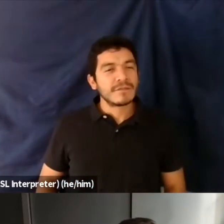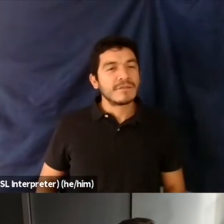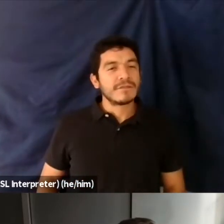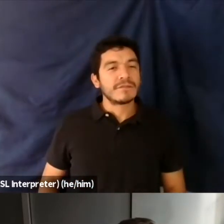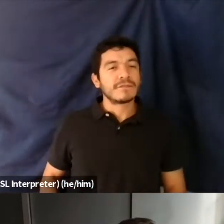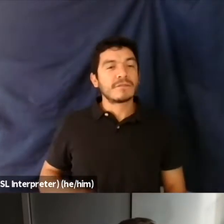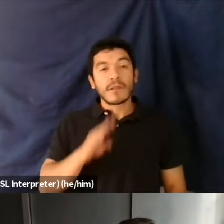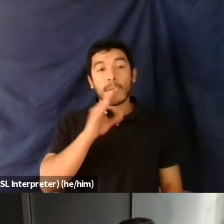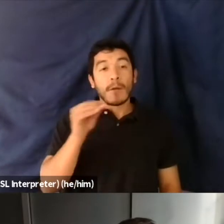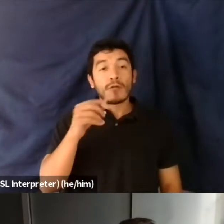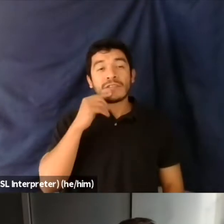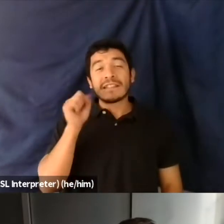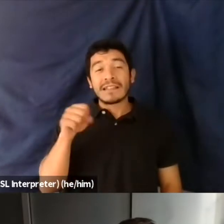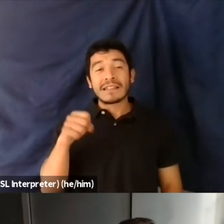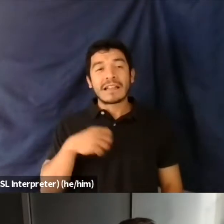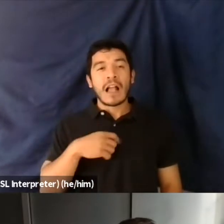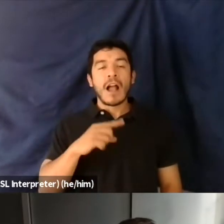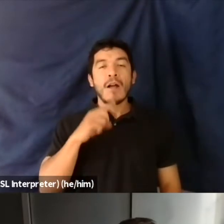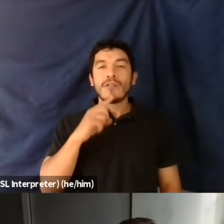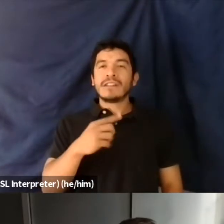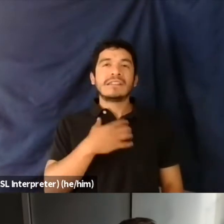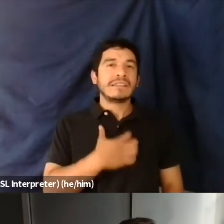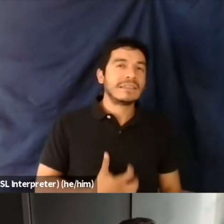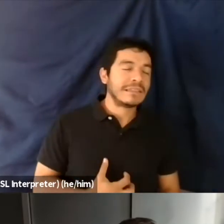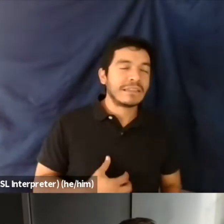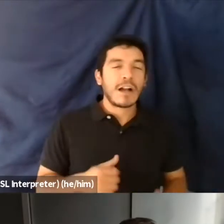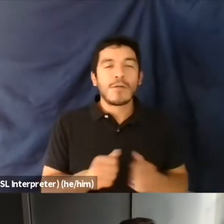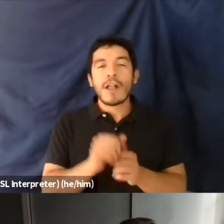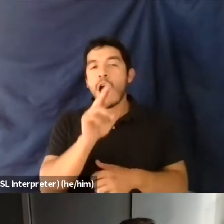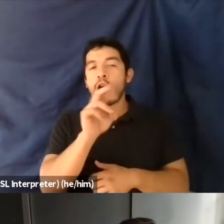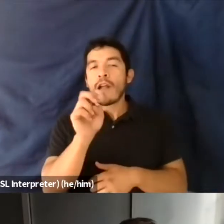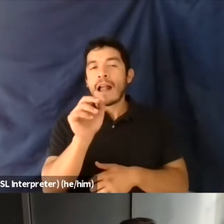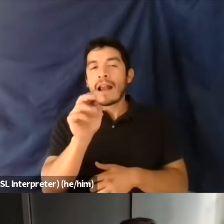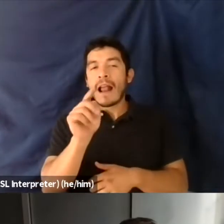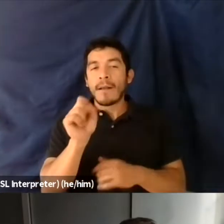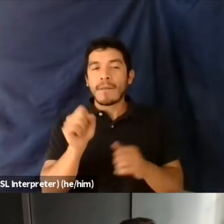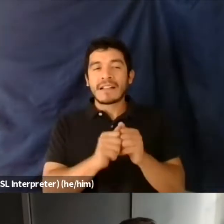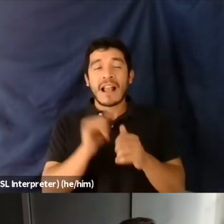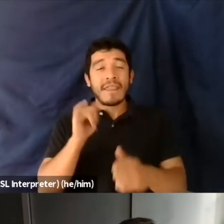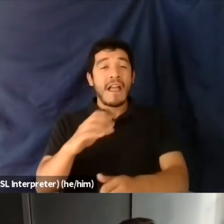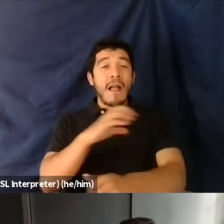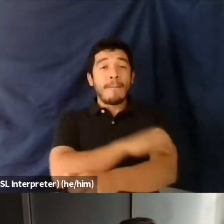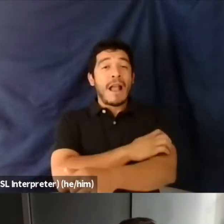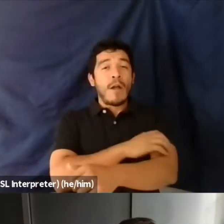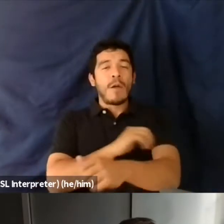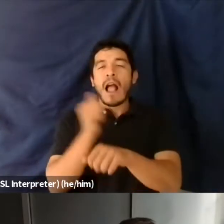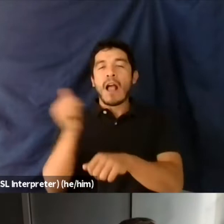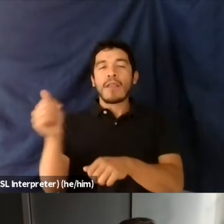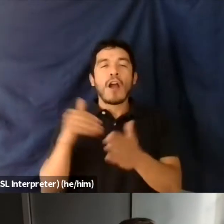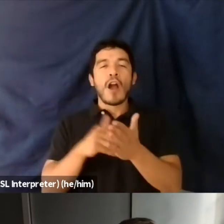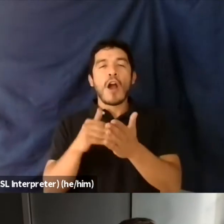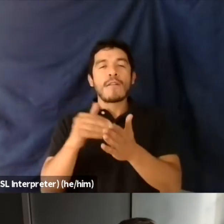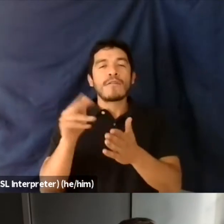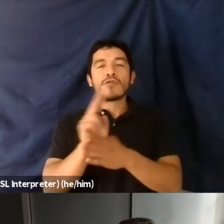I'm obsessed with reenactments and like the power they hold and how they're often use not well, or my opinion. I just feel like, you know,